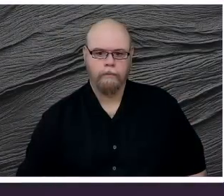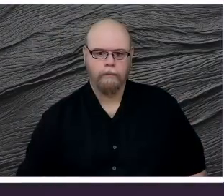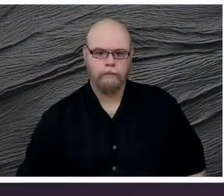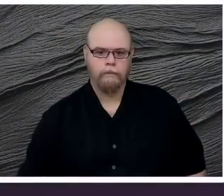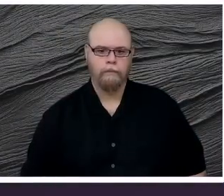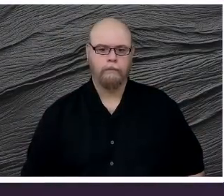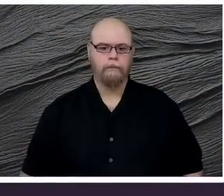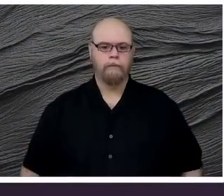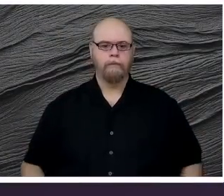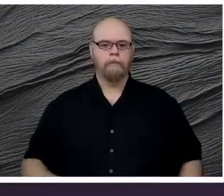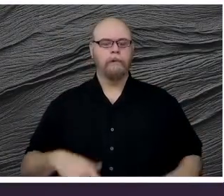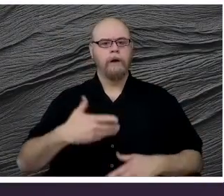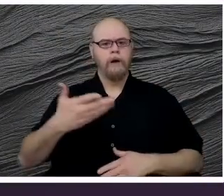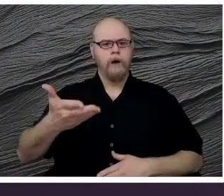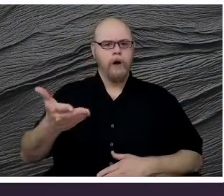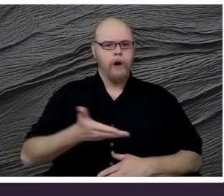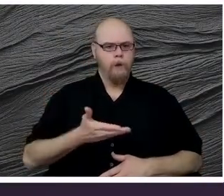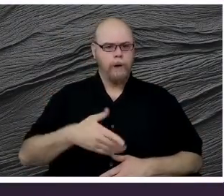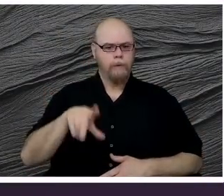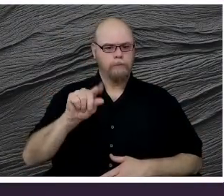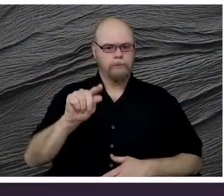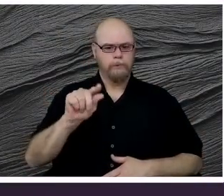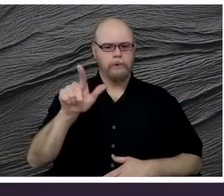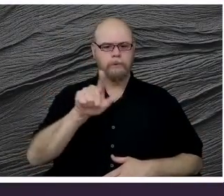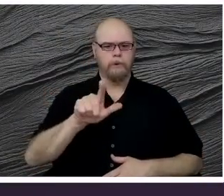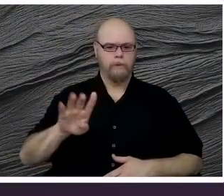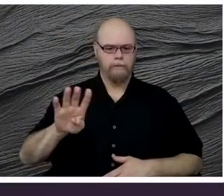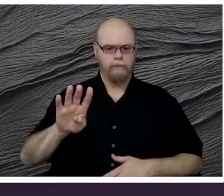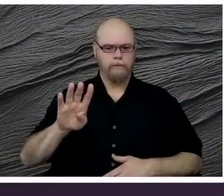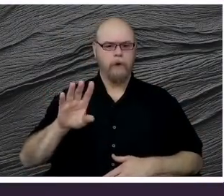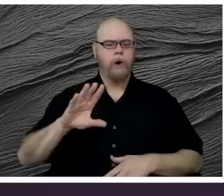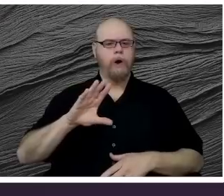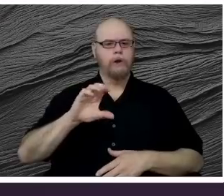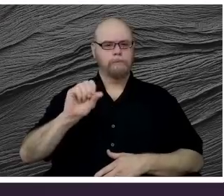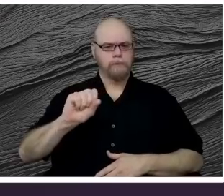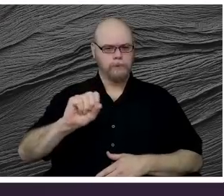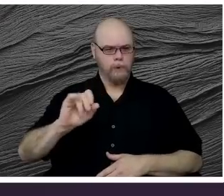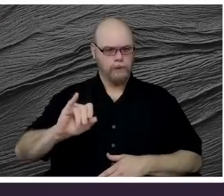Smithsonian National Education Summit. This session is a special prerecorded